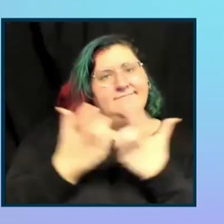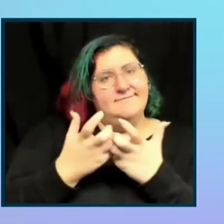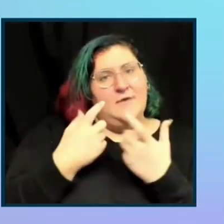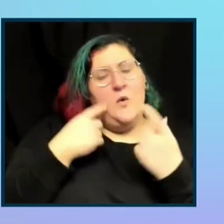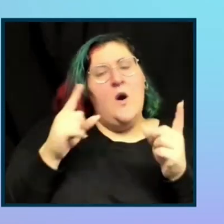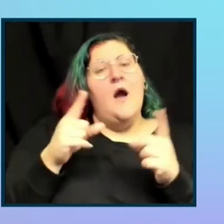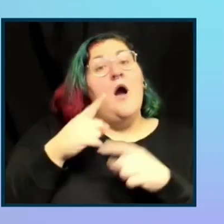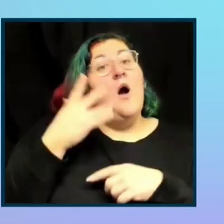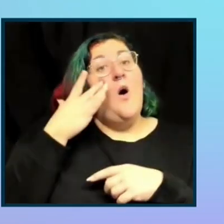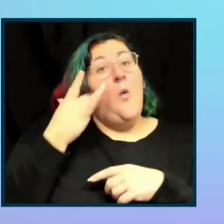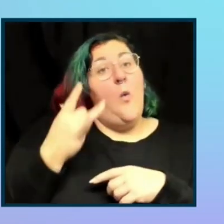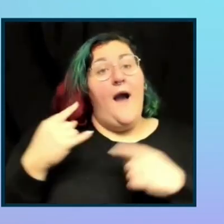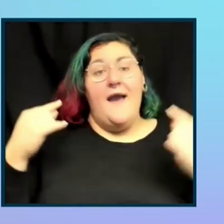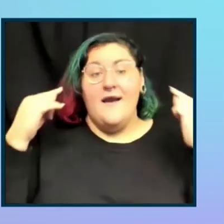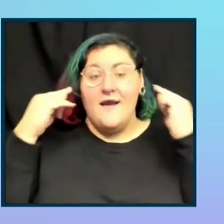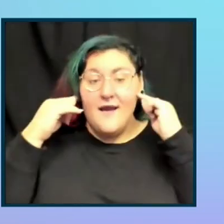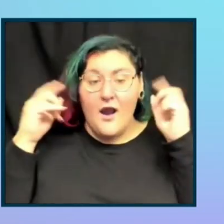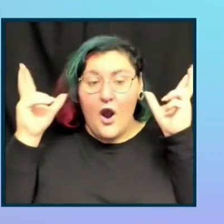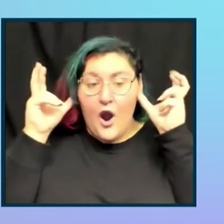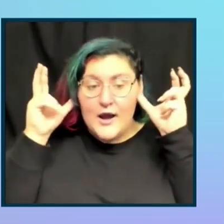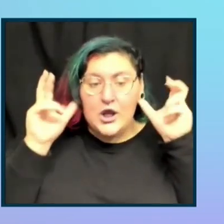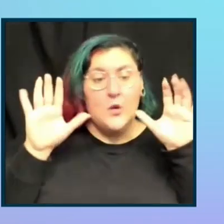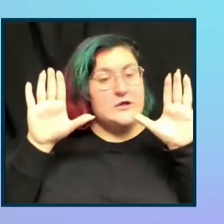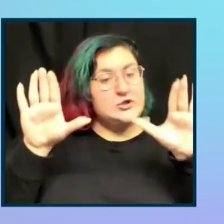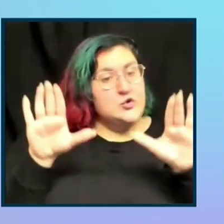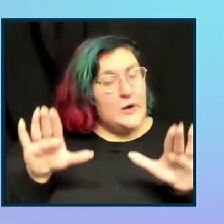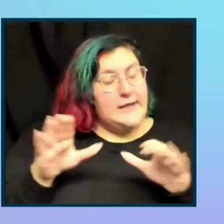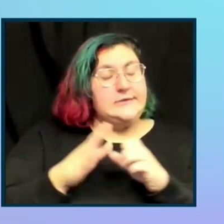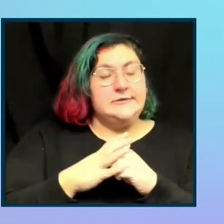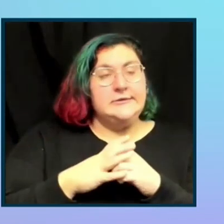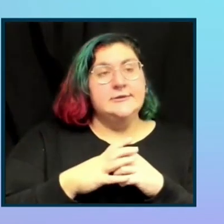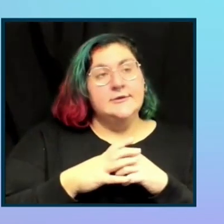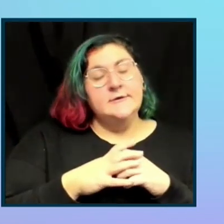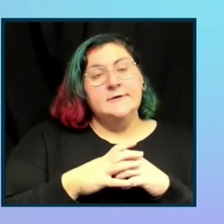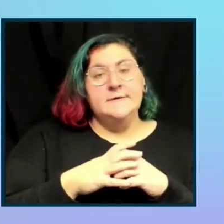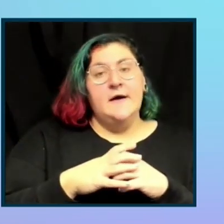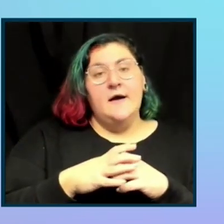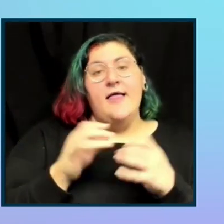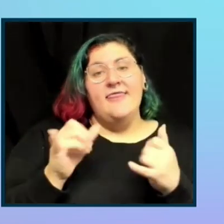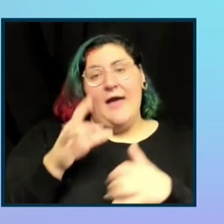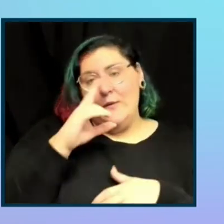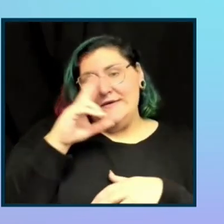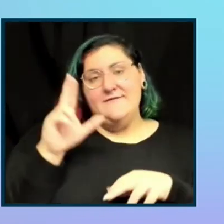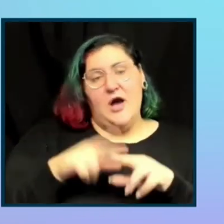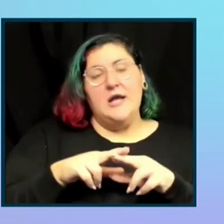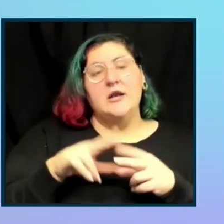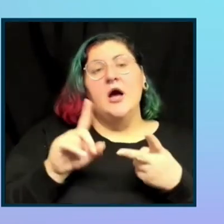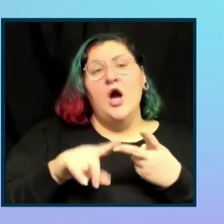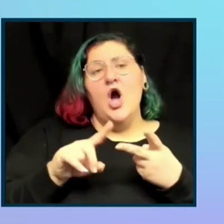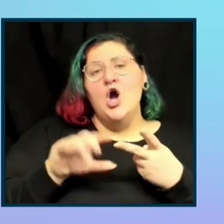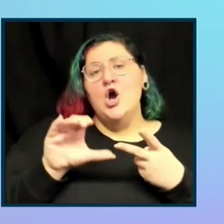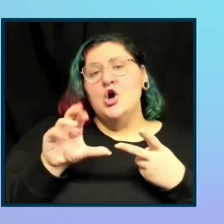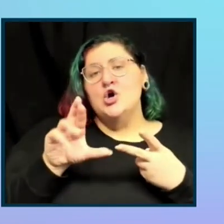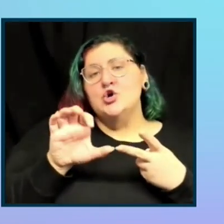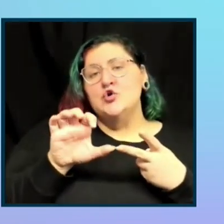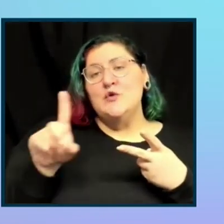At least when I tried it, you, you could sort of do that. And that was a lot of fun. Creed, I needed accessibility to get into the fighting